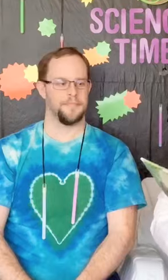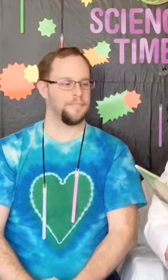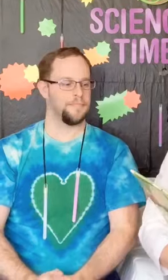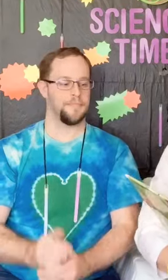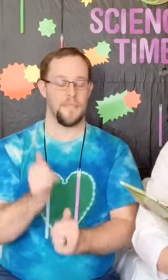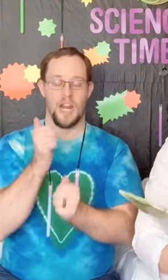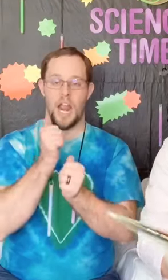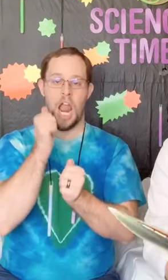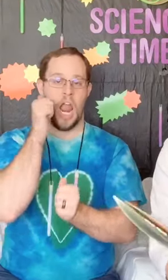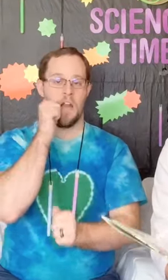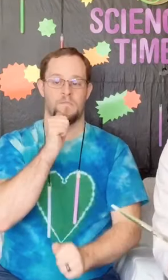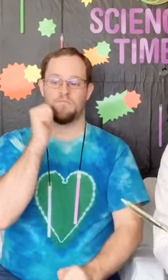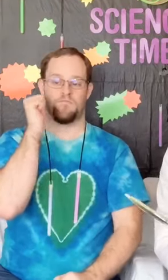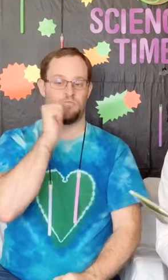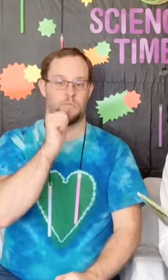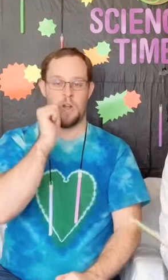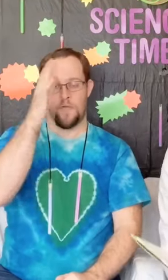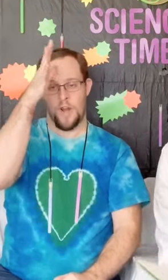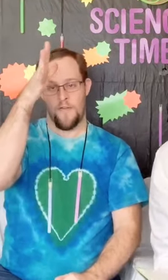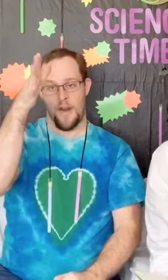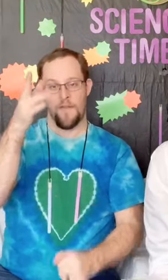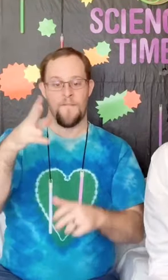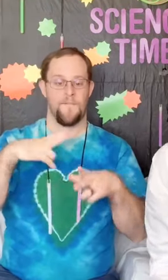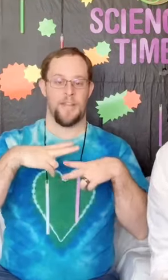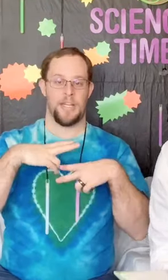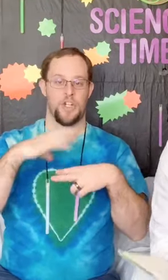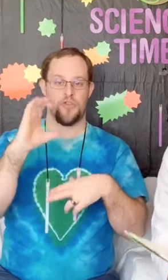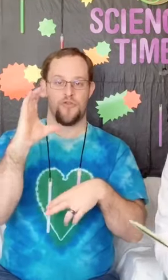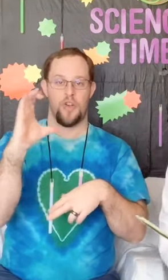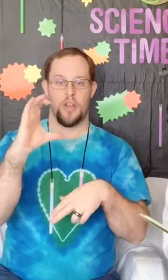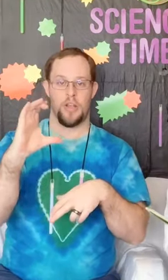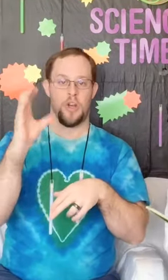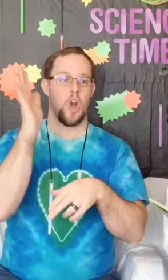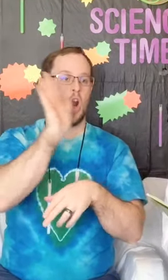Every day, Grandpa visited Charlotte in her lab.